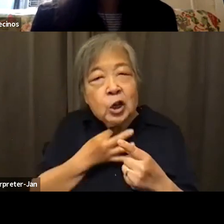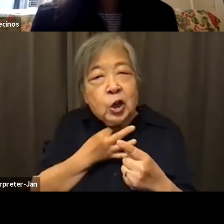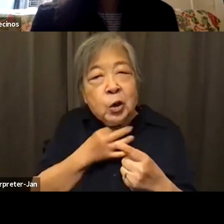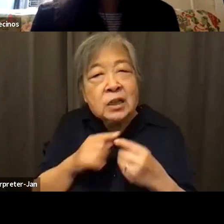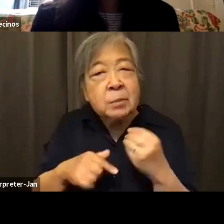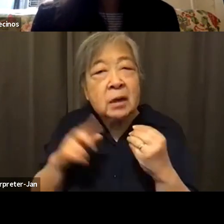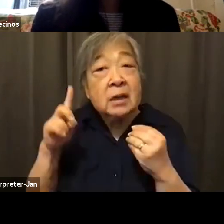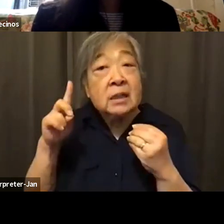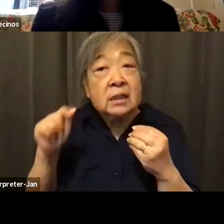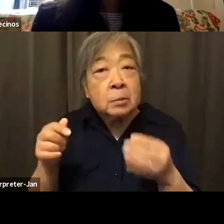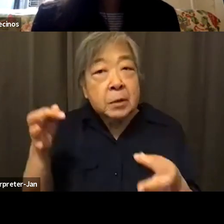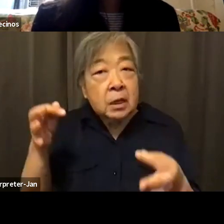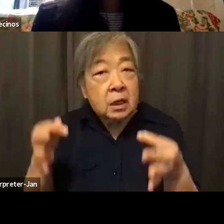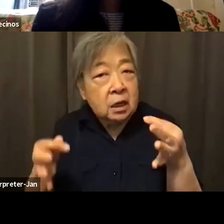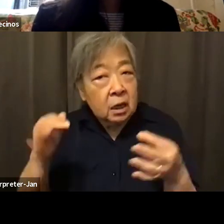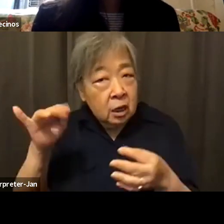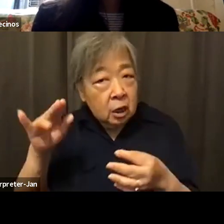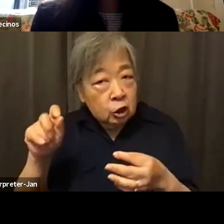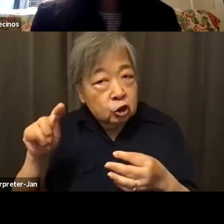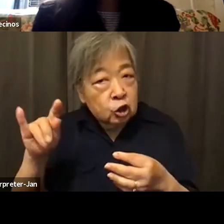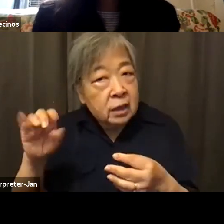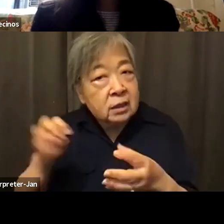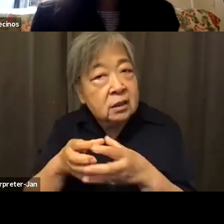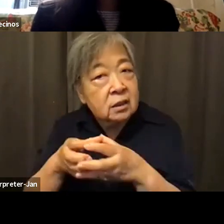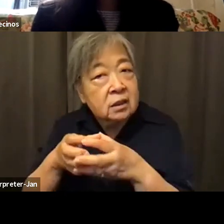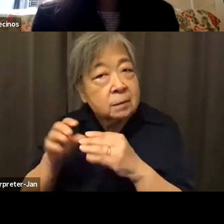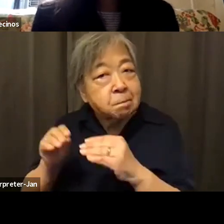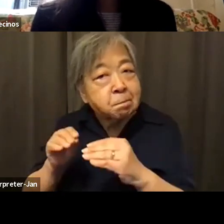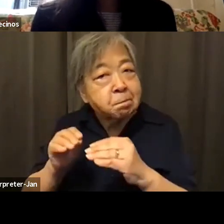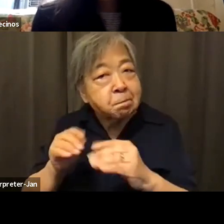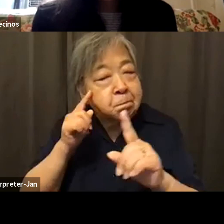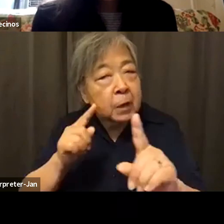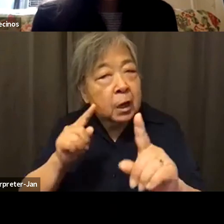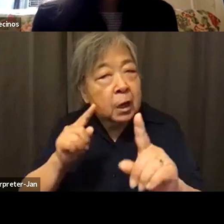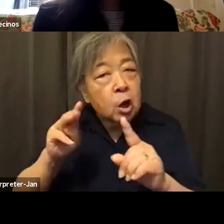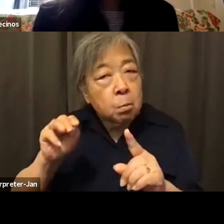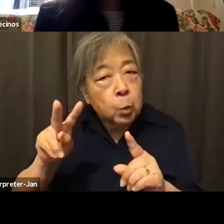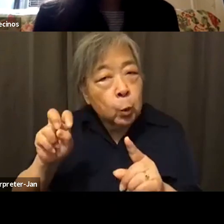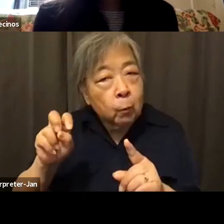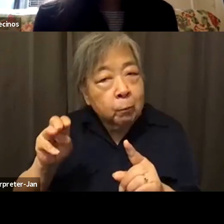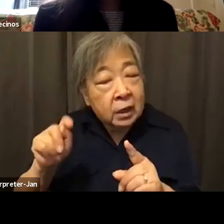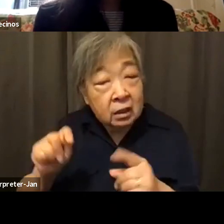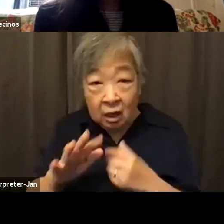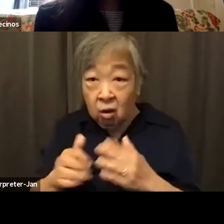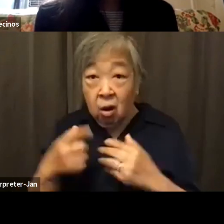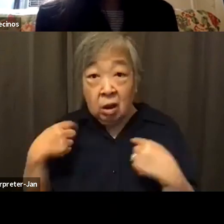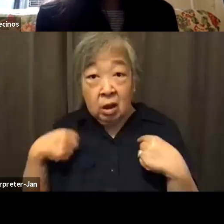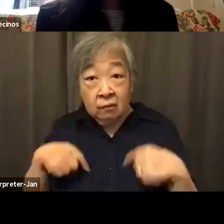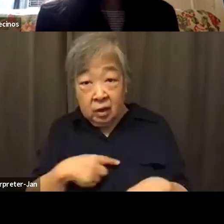movement, what's happening there, and like all of us discussed about, like, invisibility,